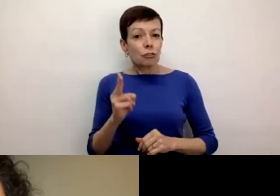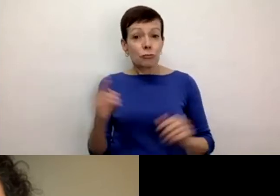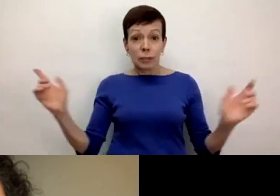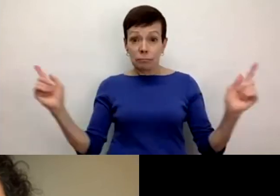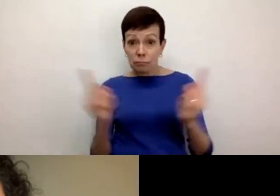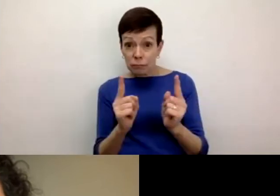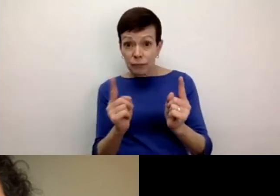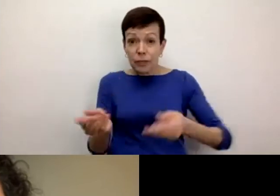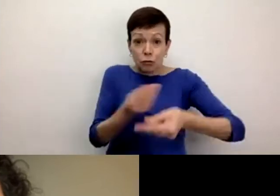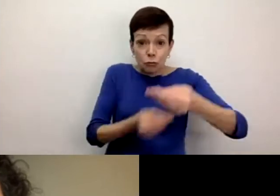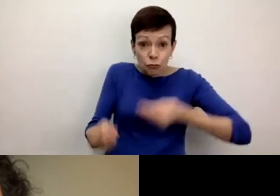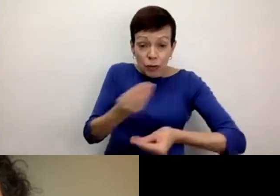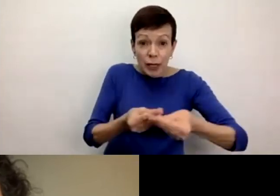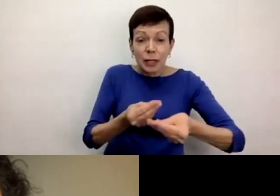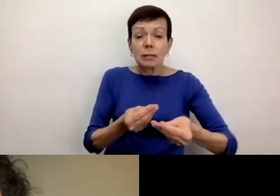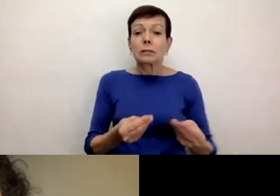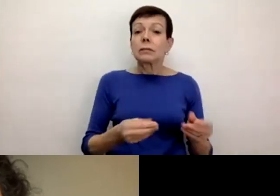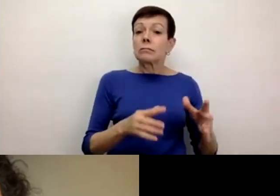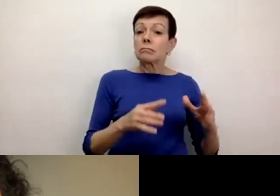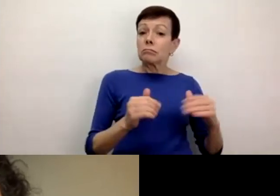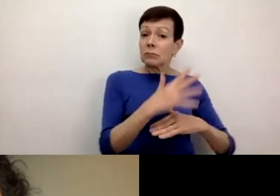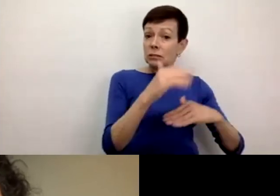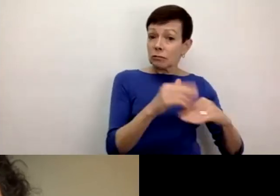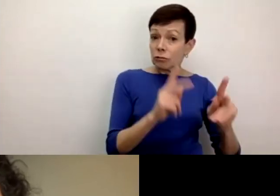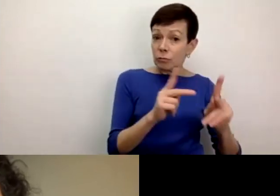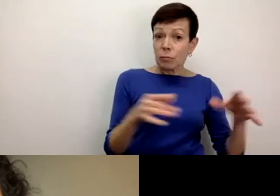First Nations coming together to trade.